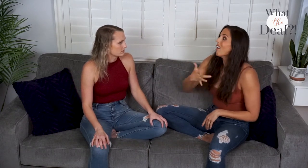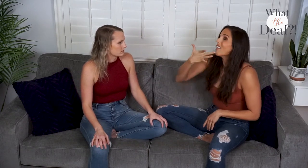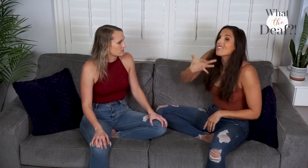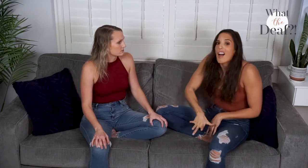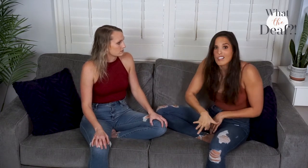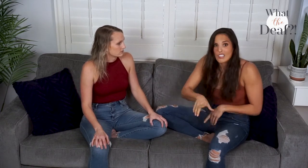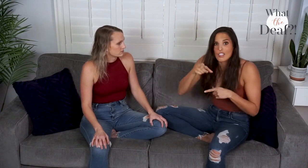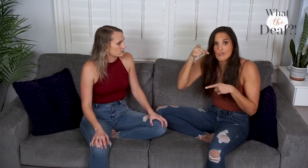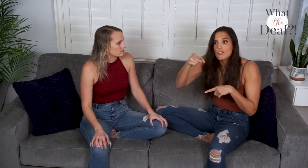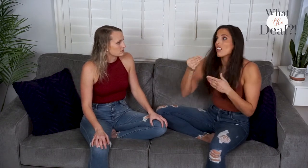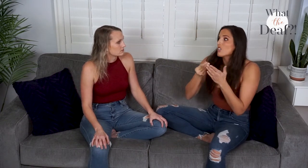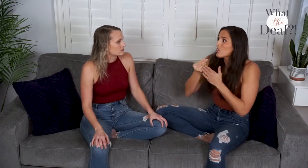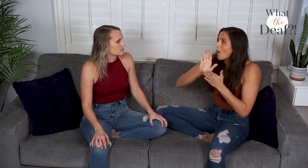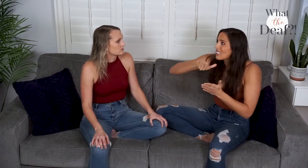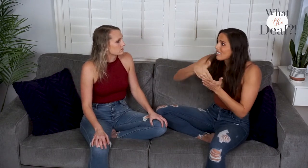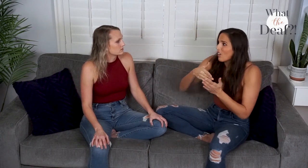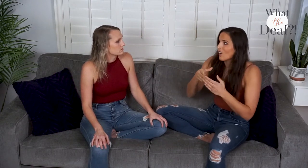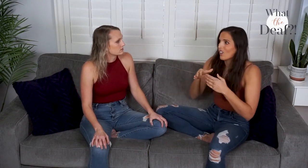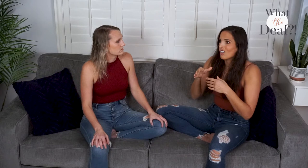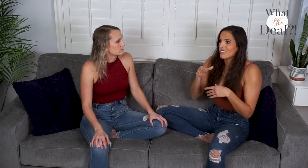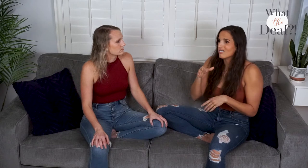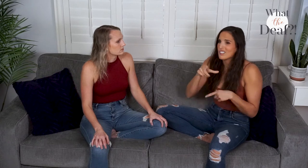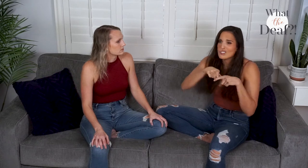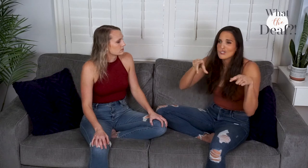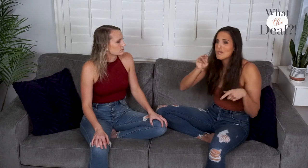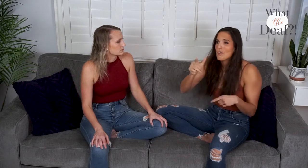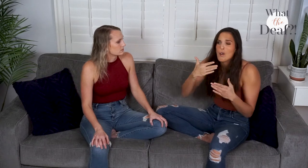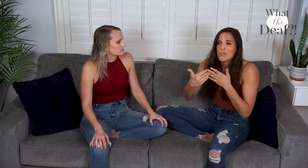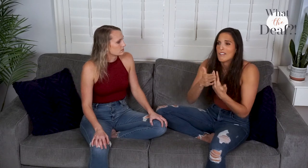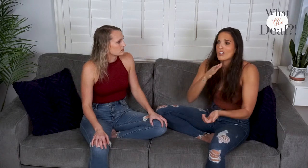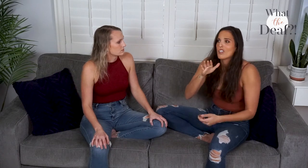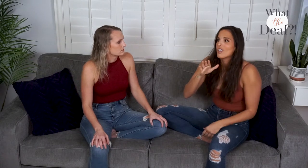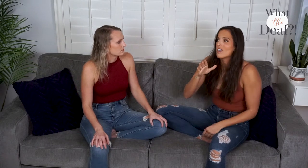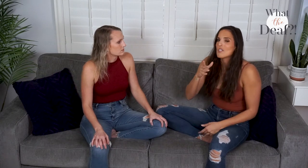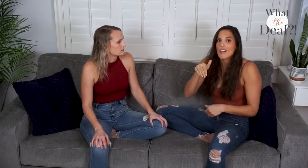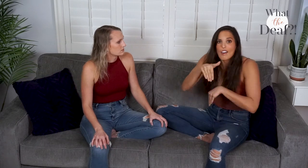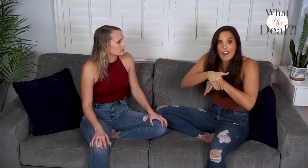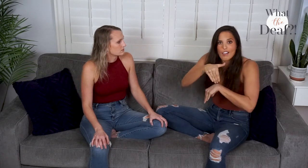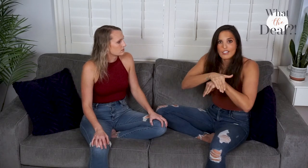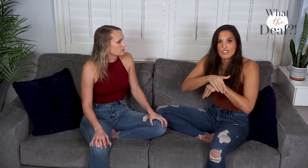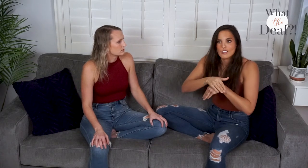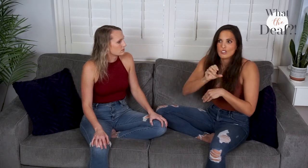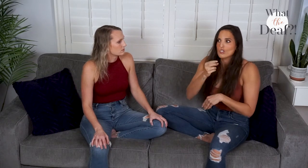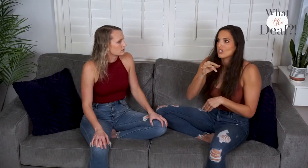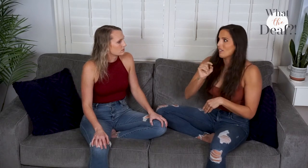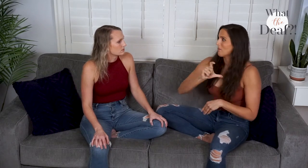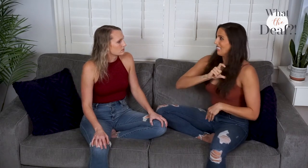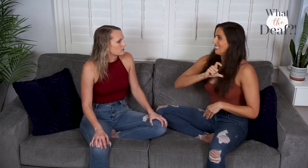luckily at the shopping center or the strip mall or whatever, there was a night shift police officer there